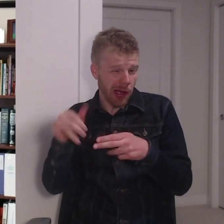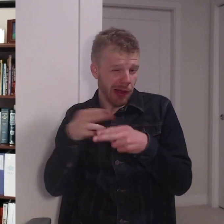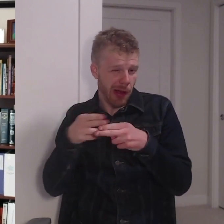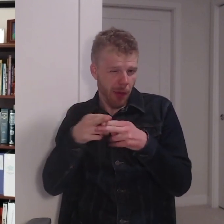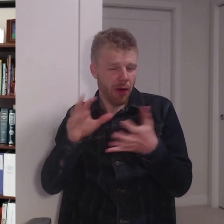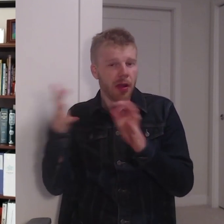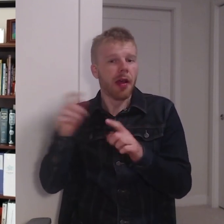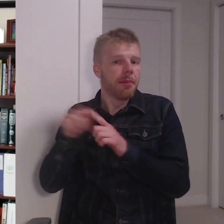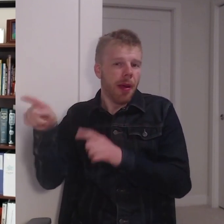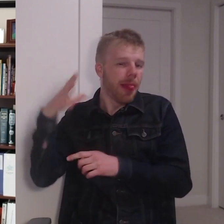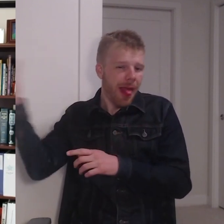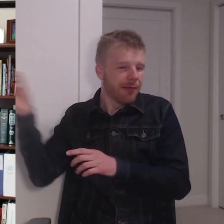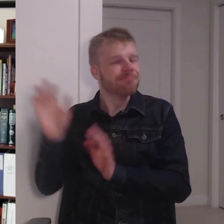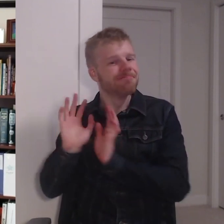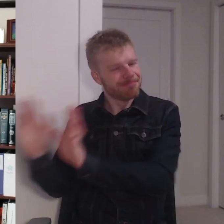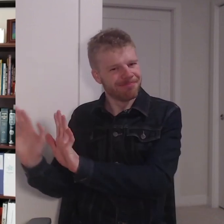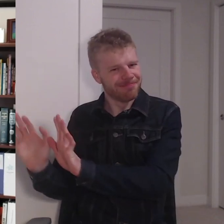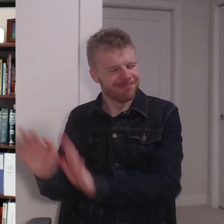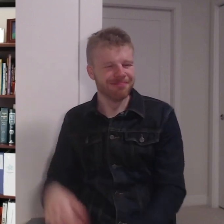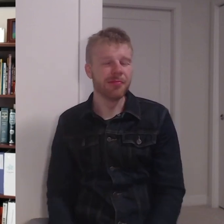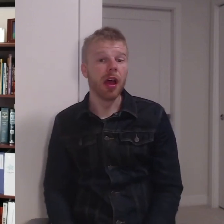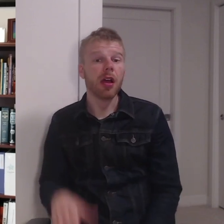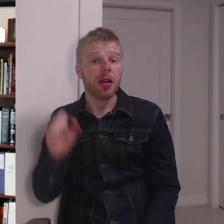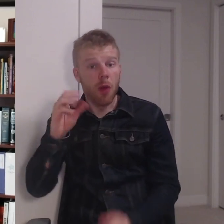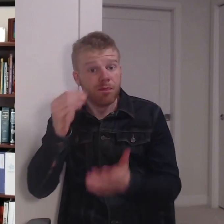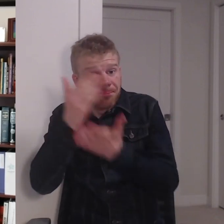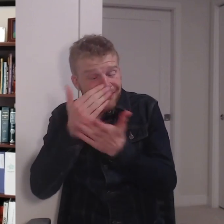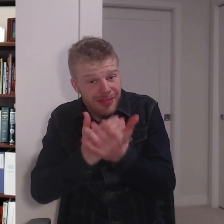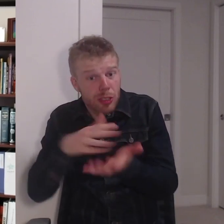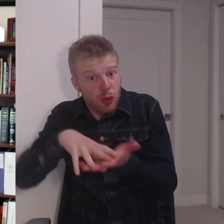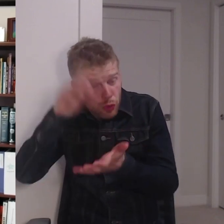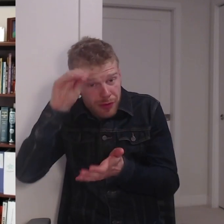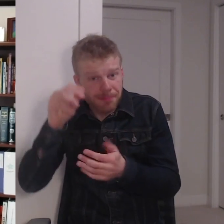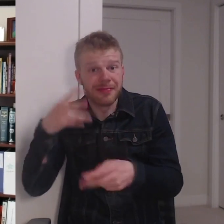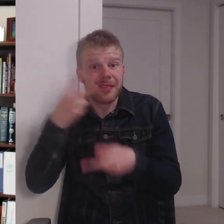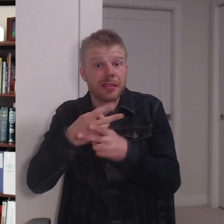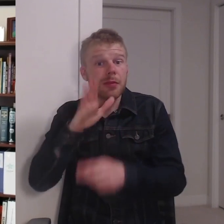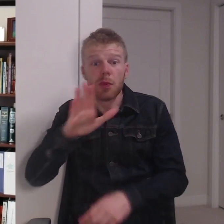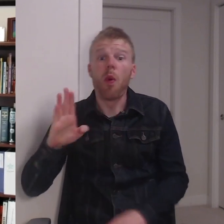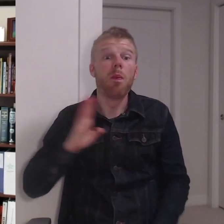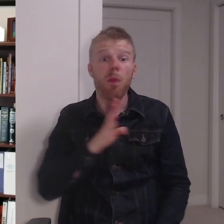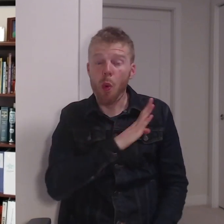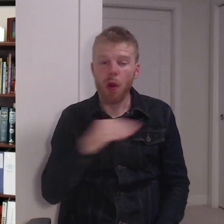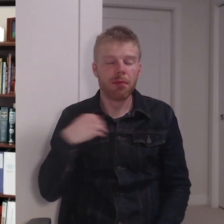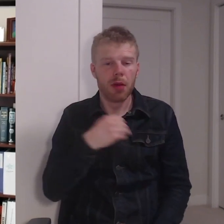caused this sort of temporary upheaval. So the lesson learned is keep your board